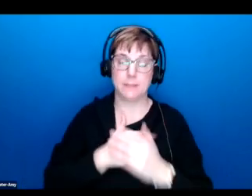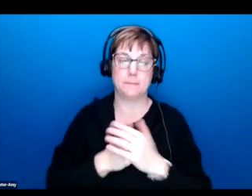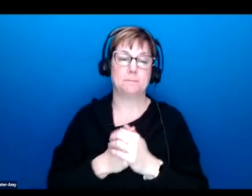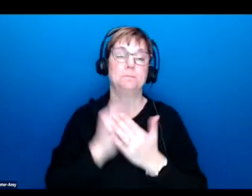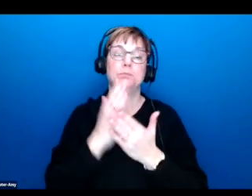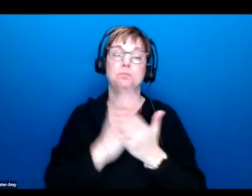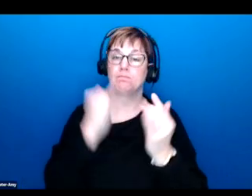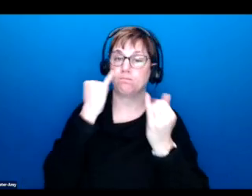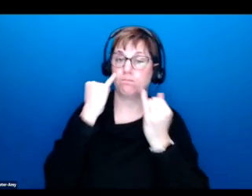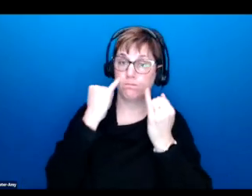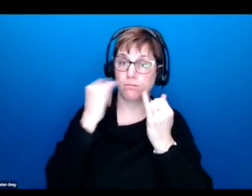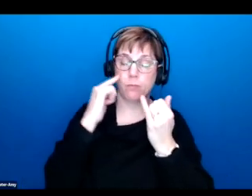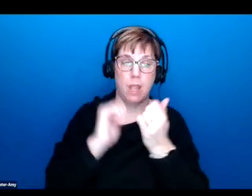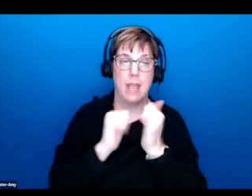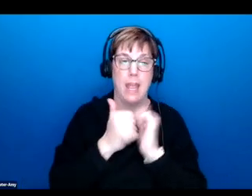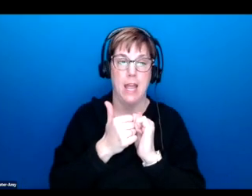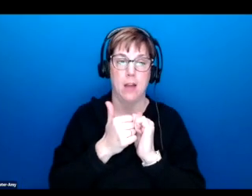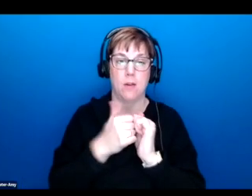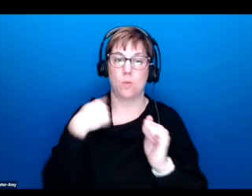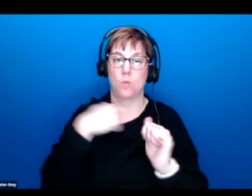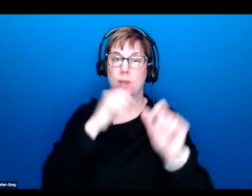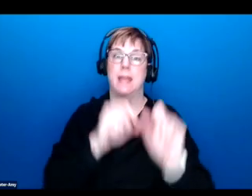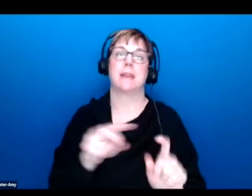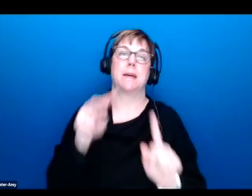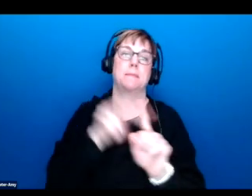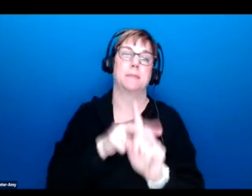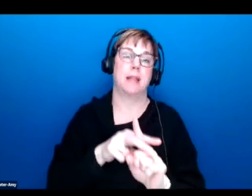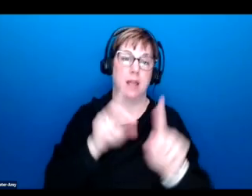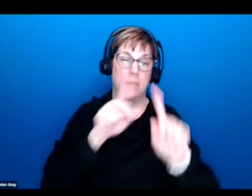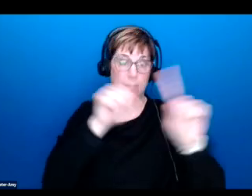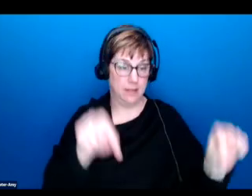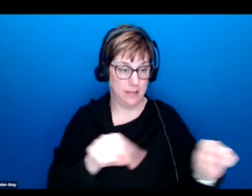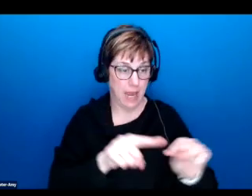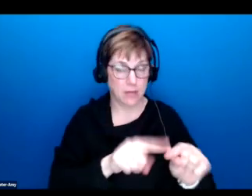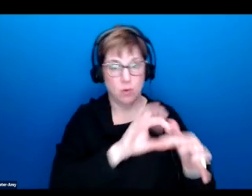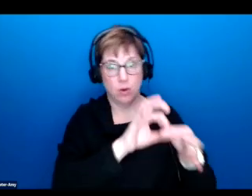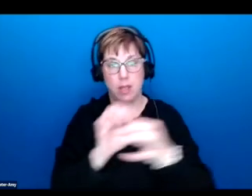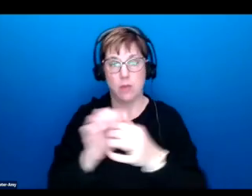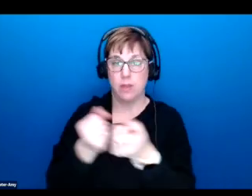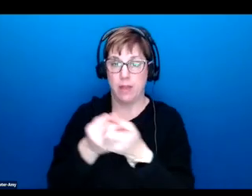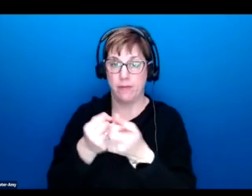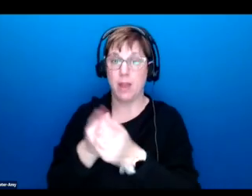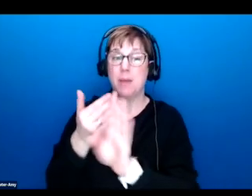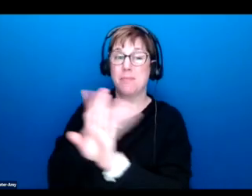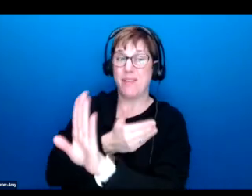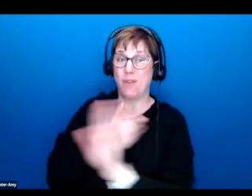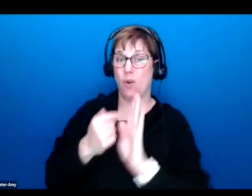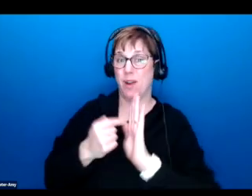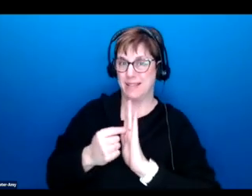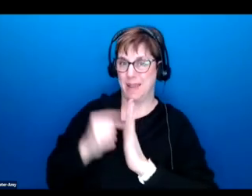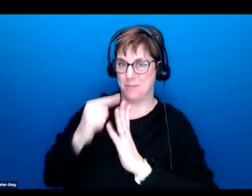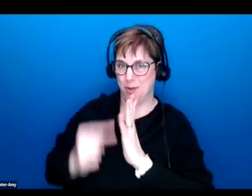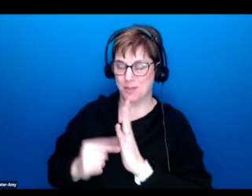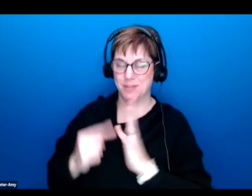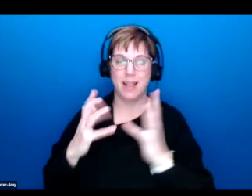in terms of how we can apply this dashboard to advocacy. Even before I get into these examples, I want to give you an example of